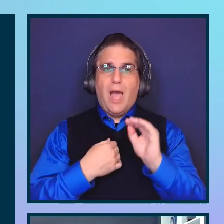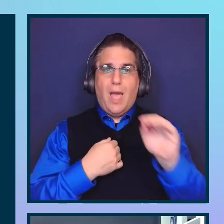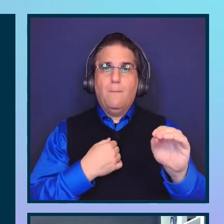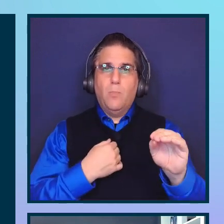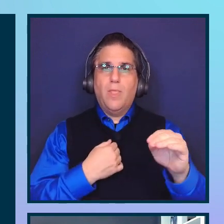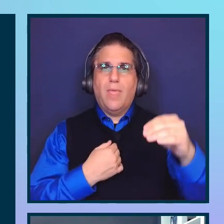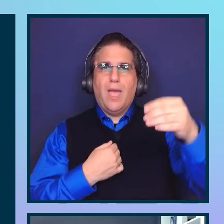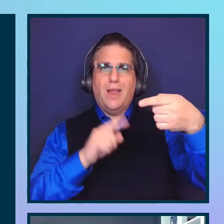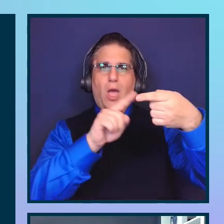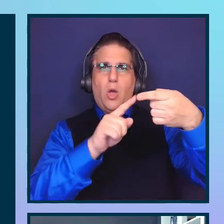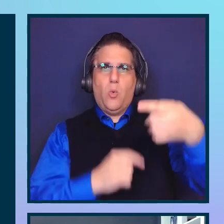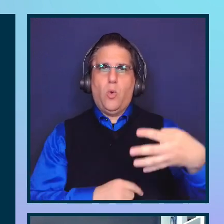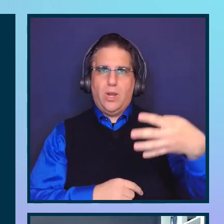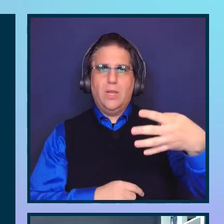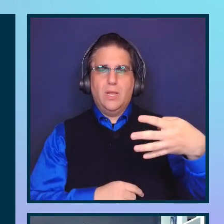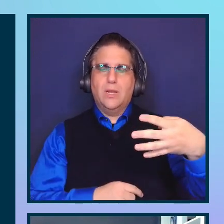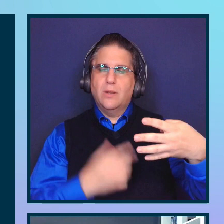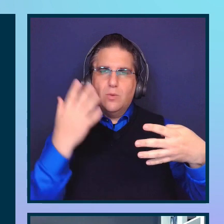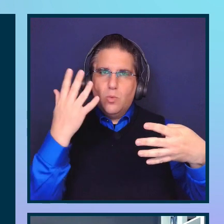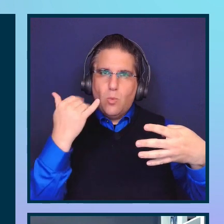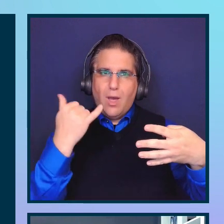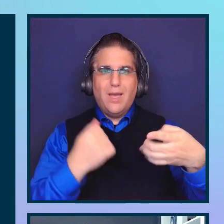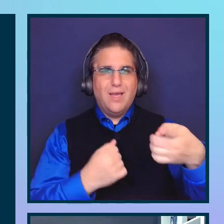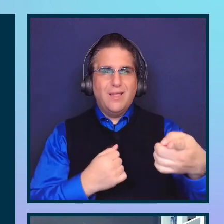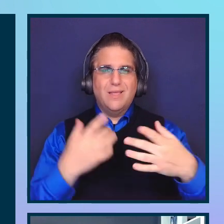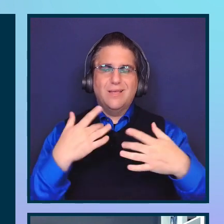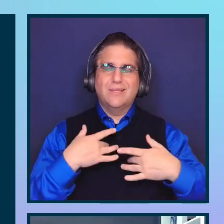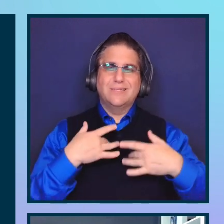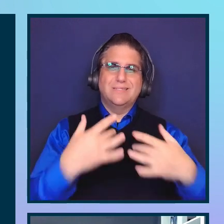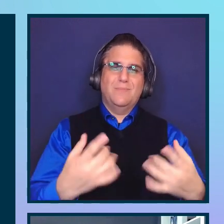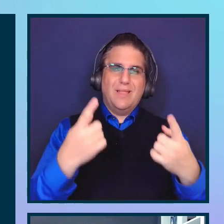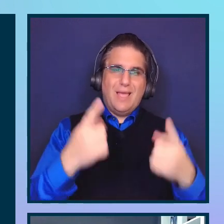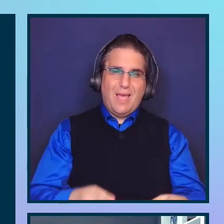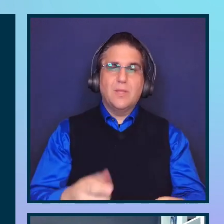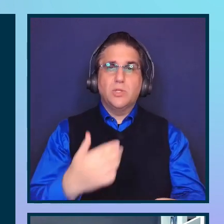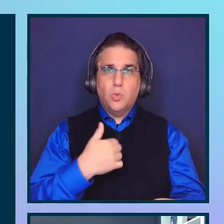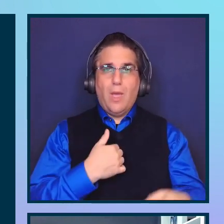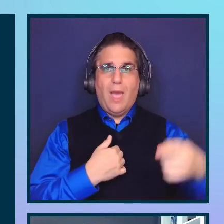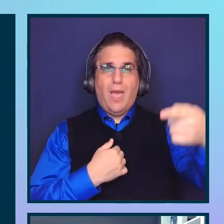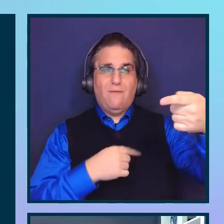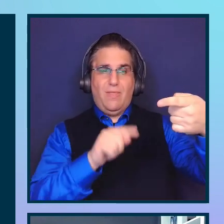Accordions are an element that you typically have a button that triggers an action.